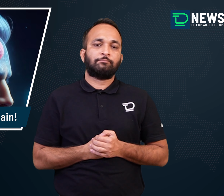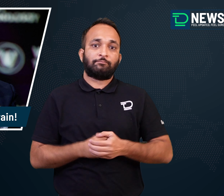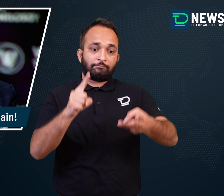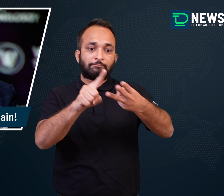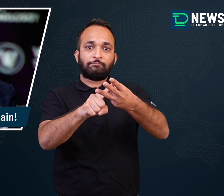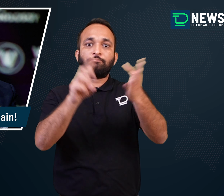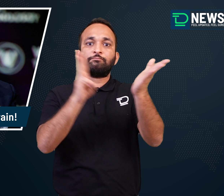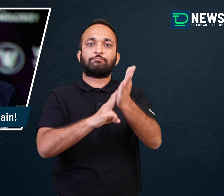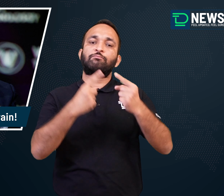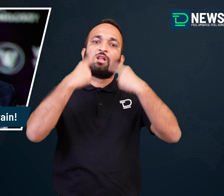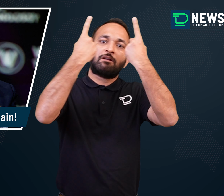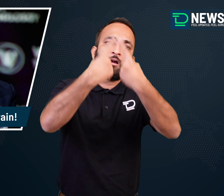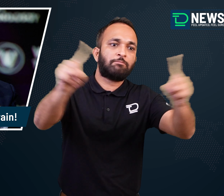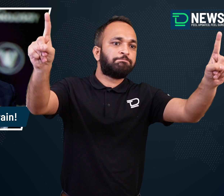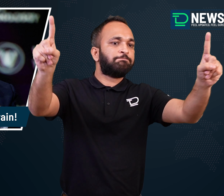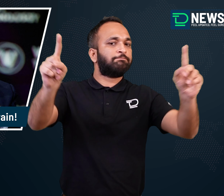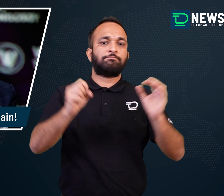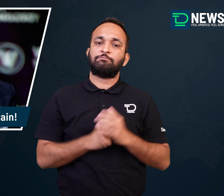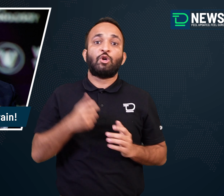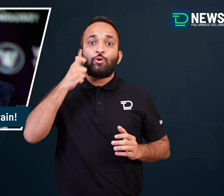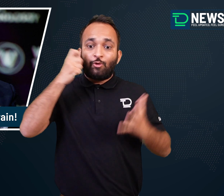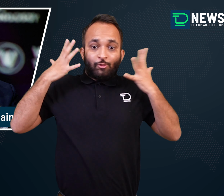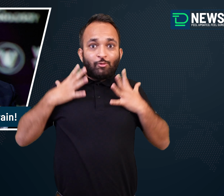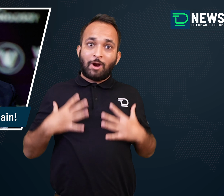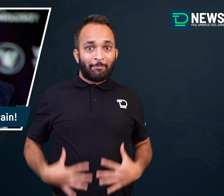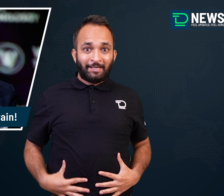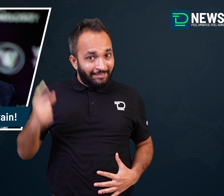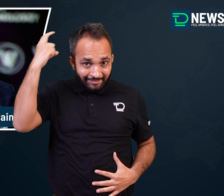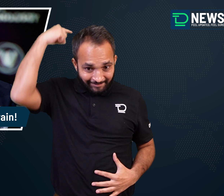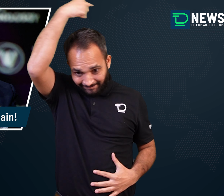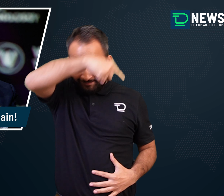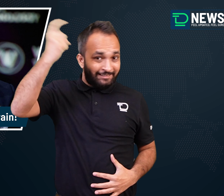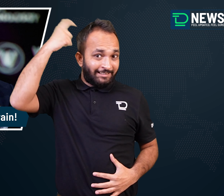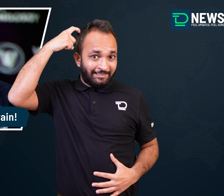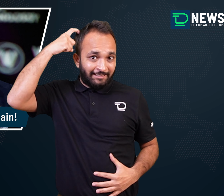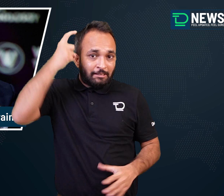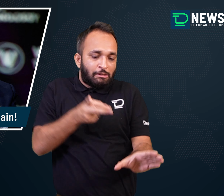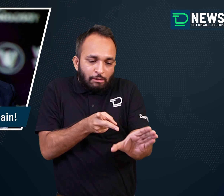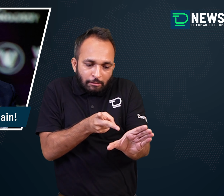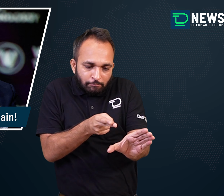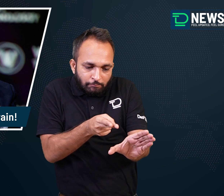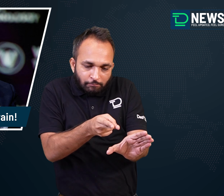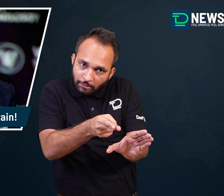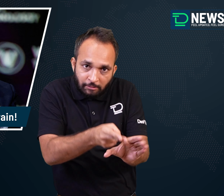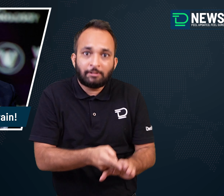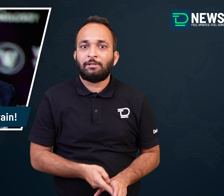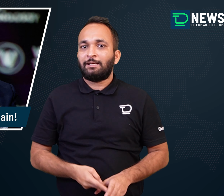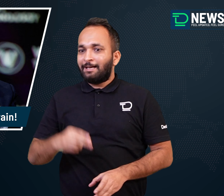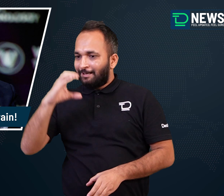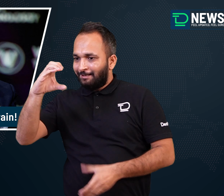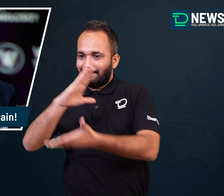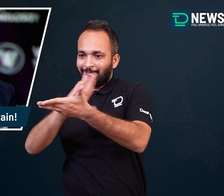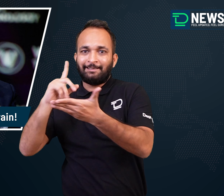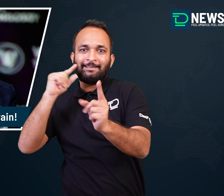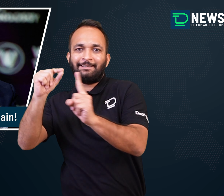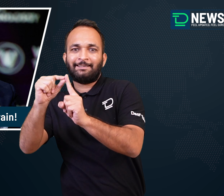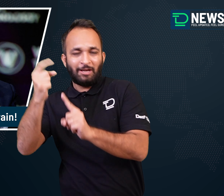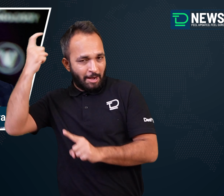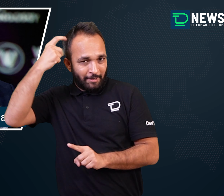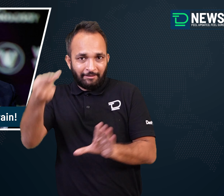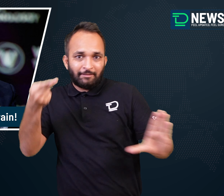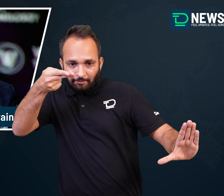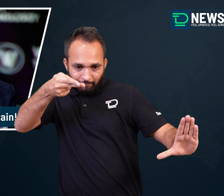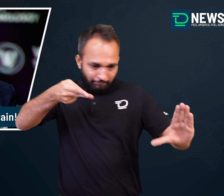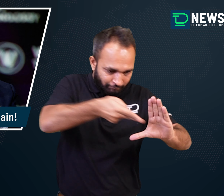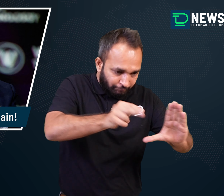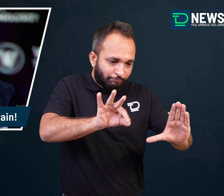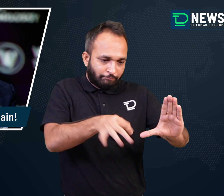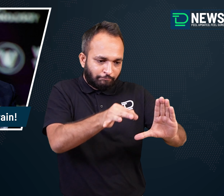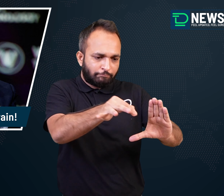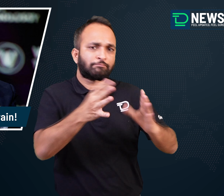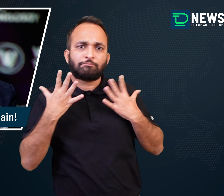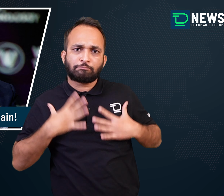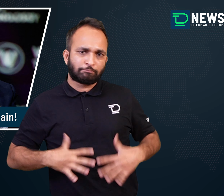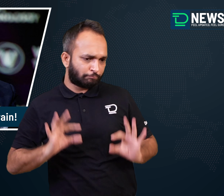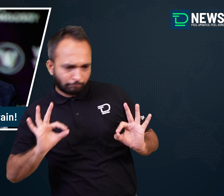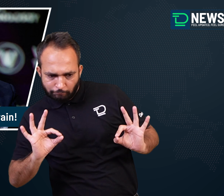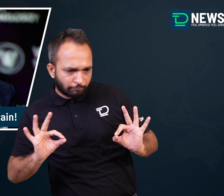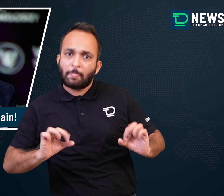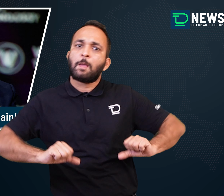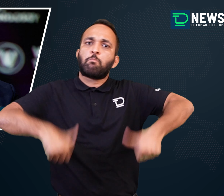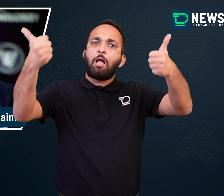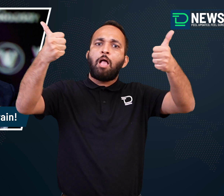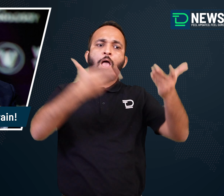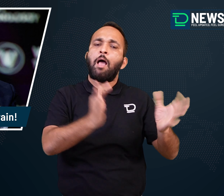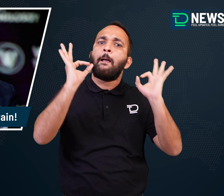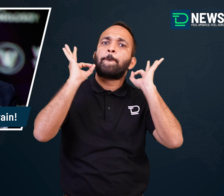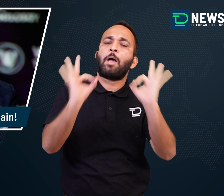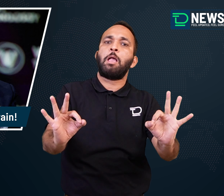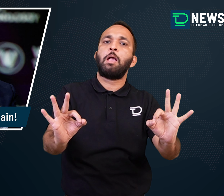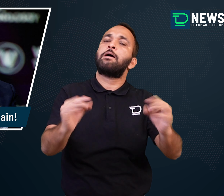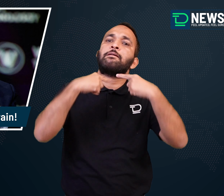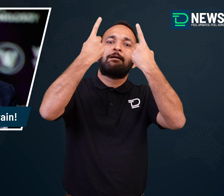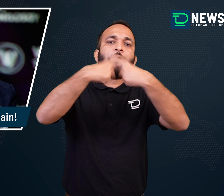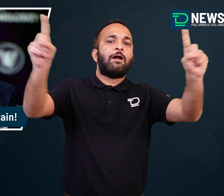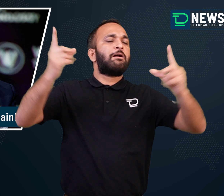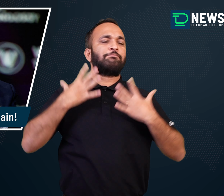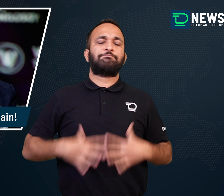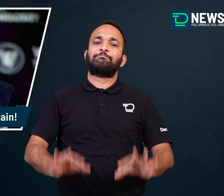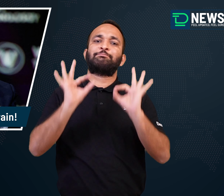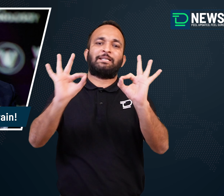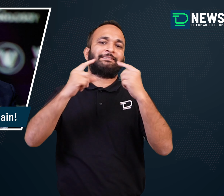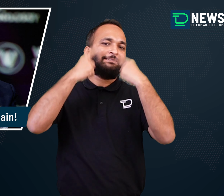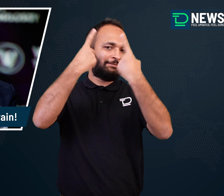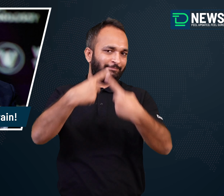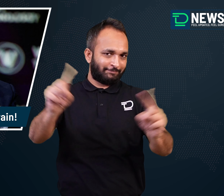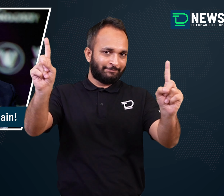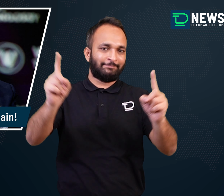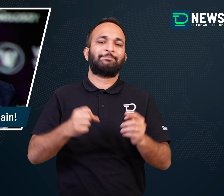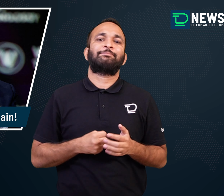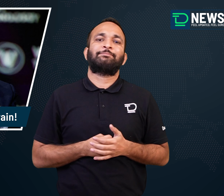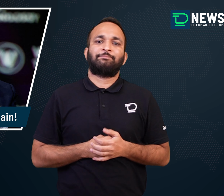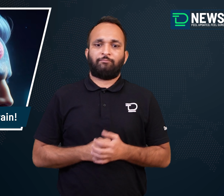Elon Musk has said that the company's first attempt at implanting a chip in the human brain has been successful.